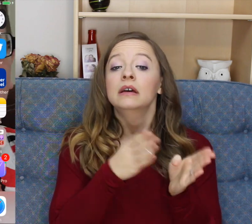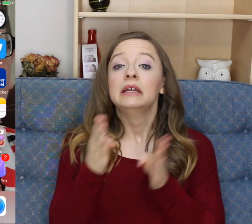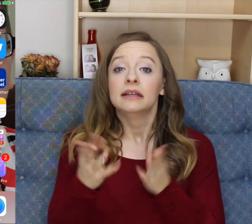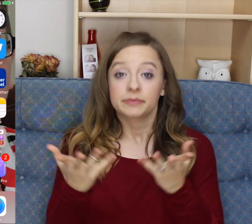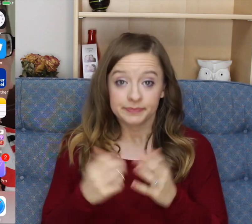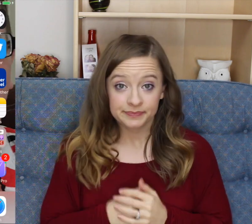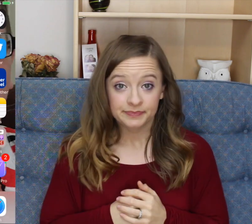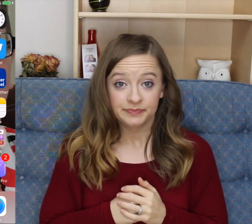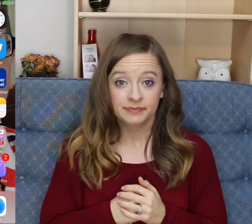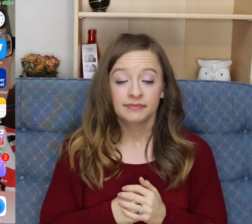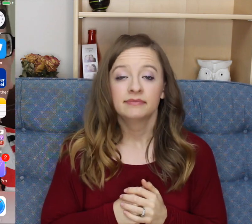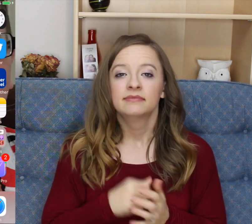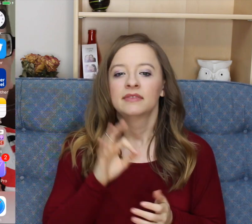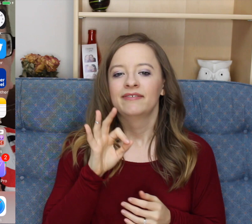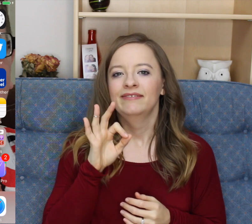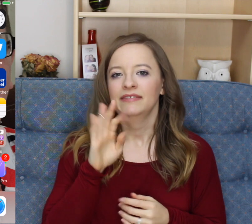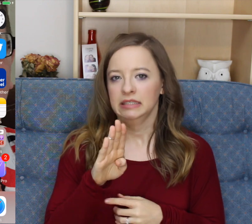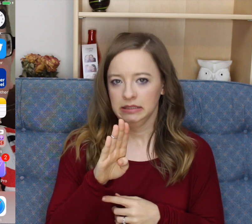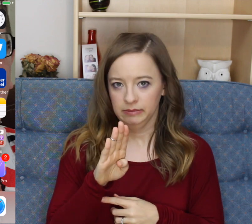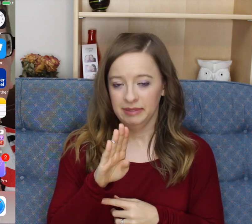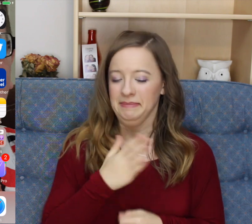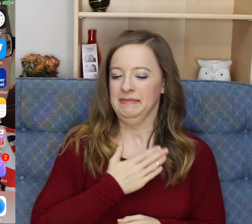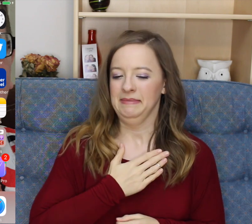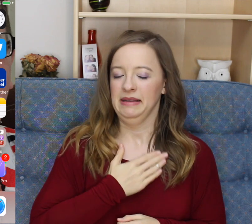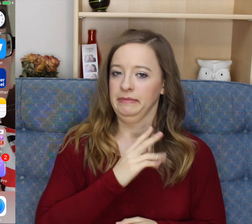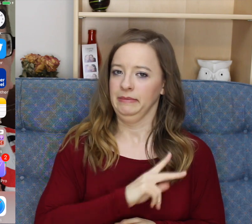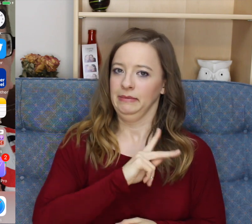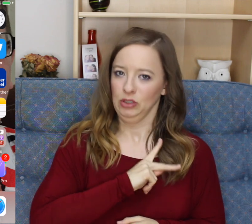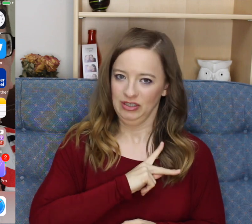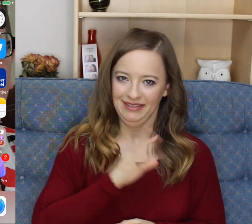The next one is Facebook, and that is